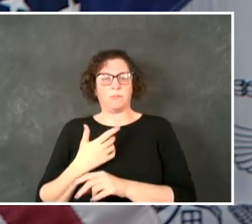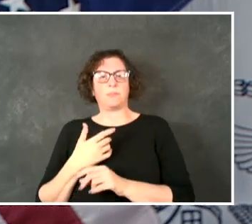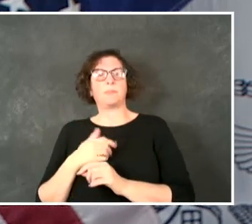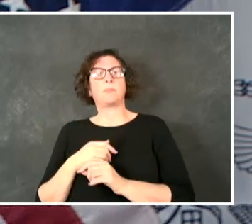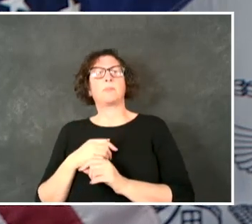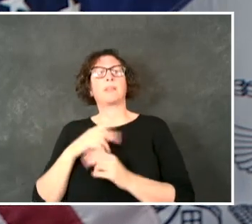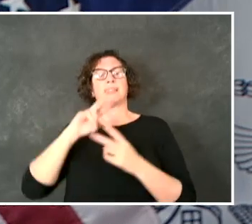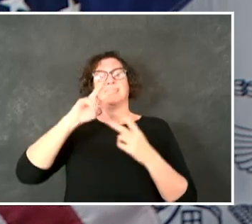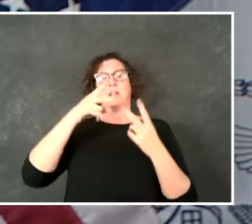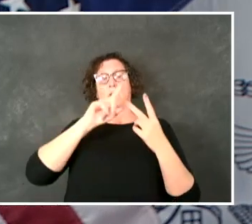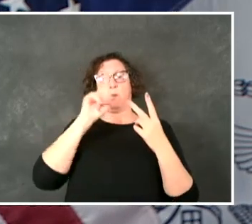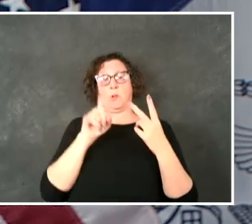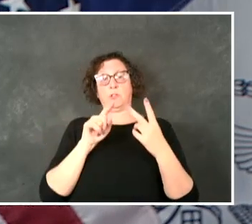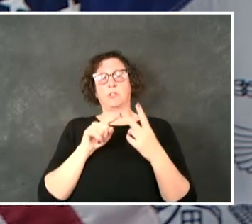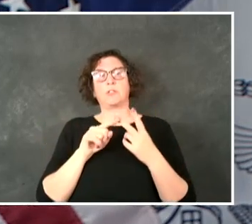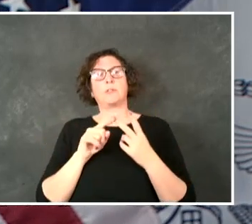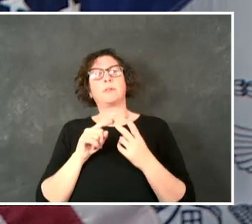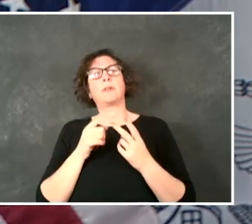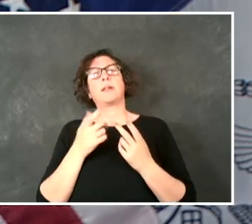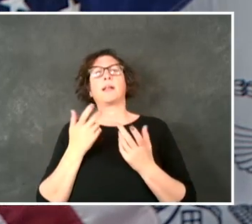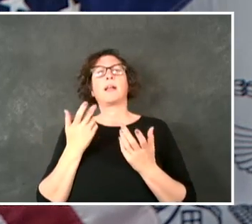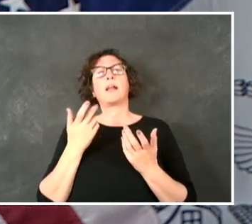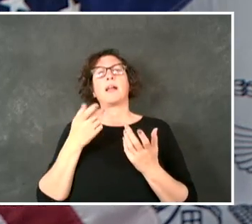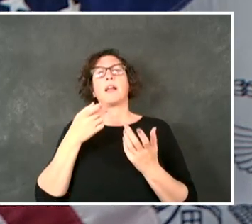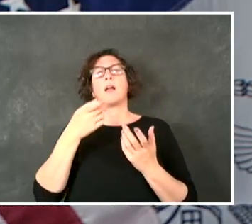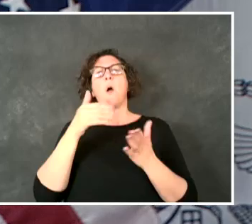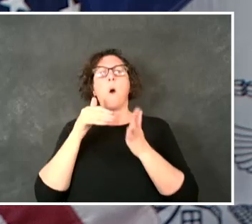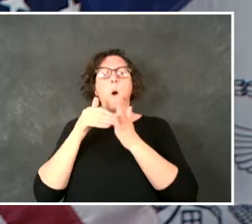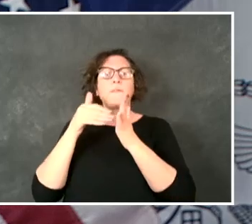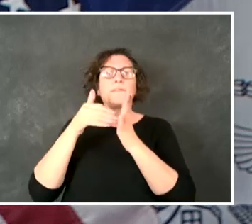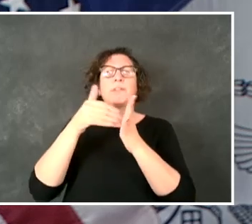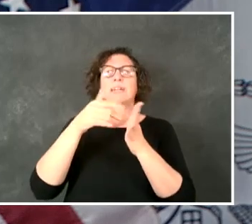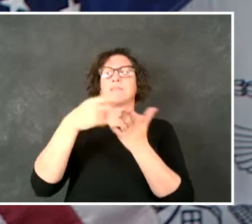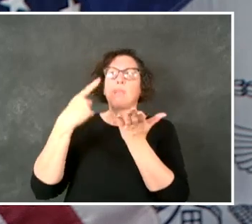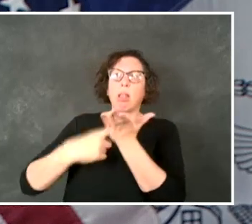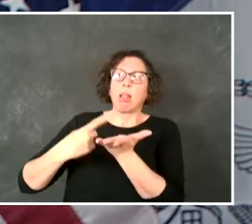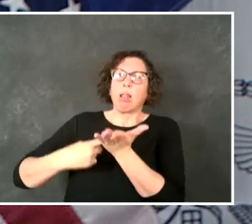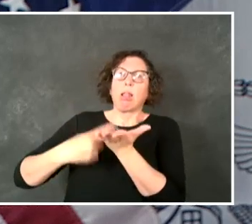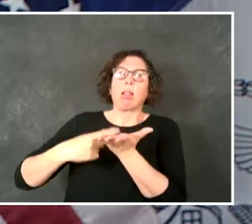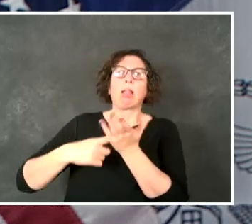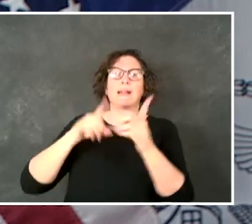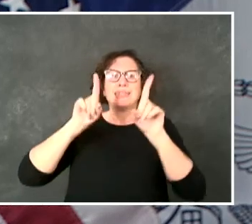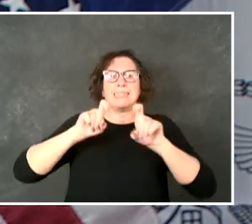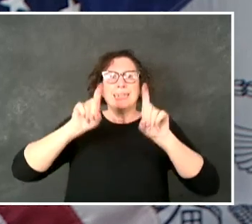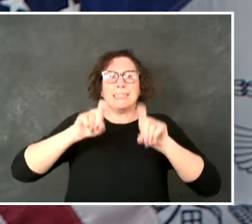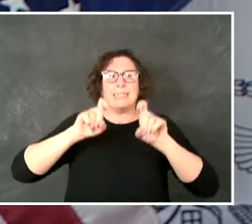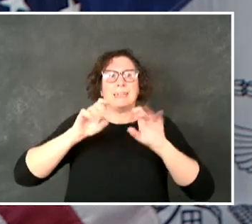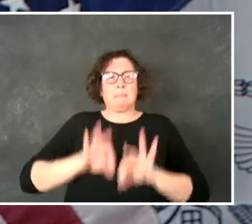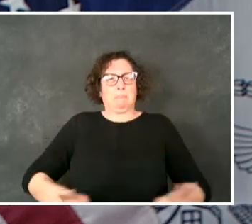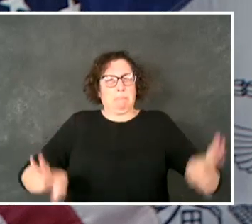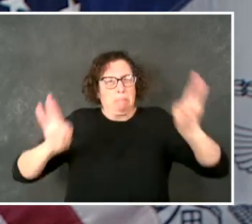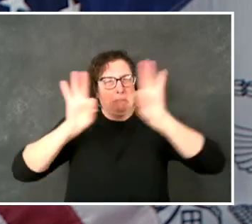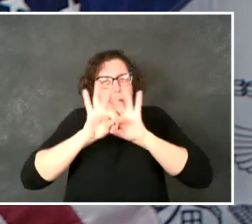SECONDLY, REPEATEDLY TALKED BOAUT THE IMPORTANCE OF TESTING THROUGHOUT THE ENTRIETY OF THIS